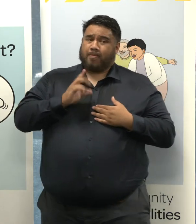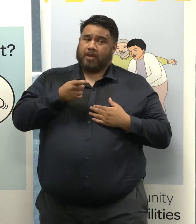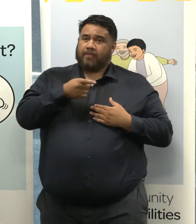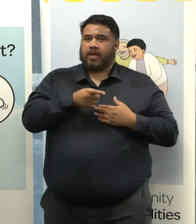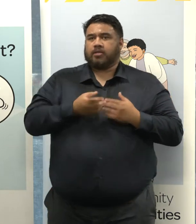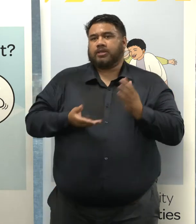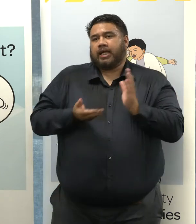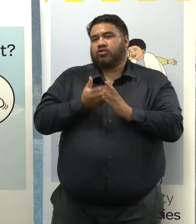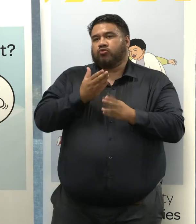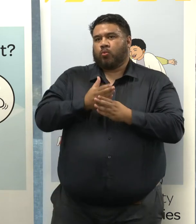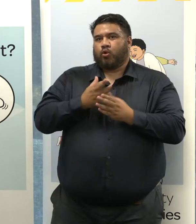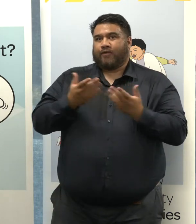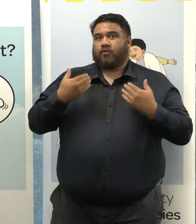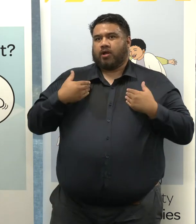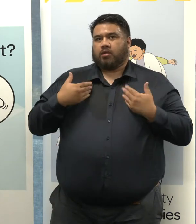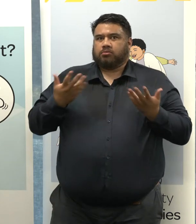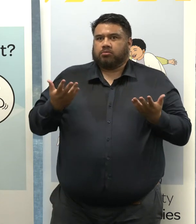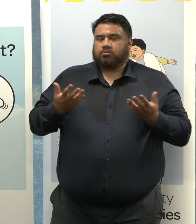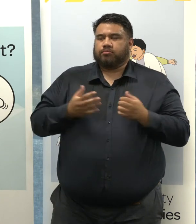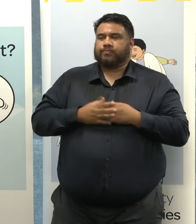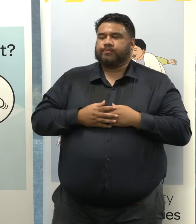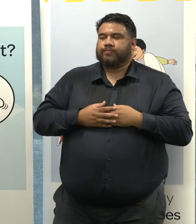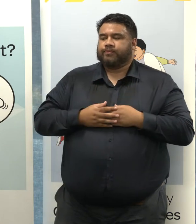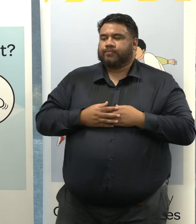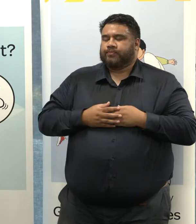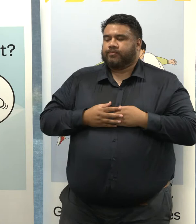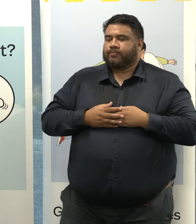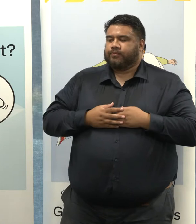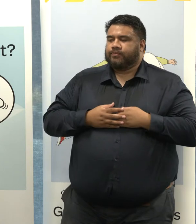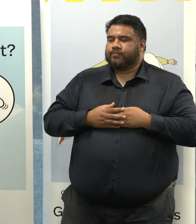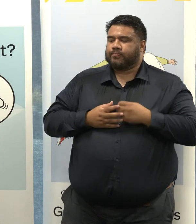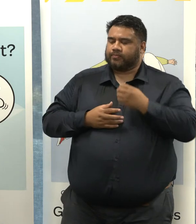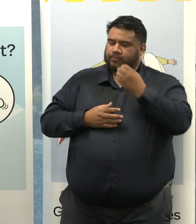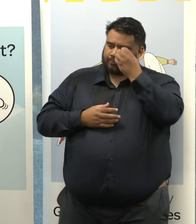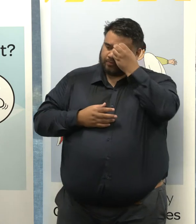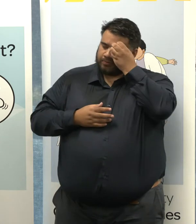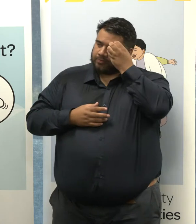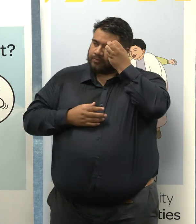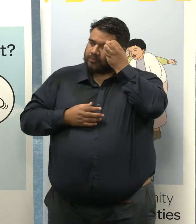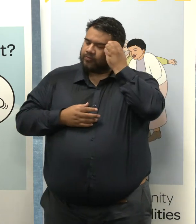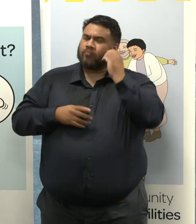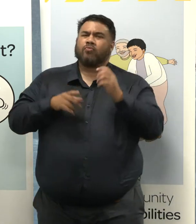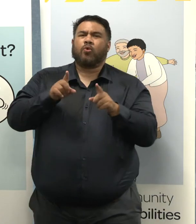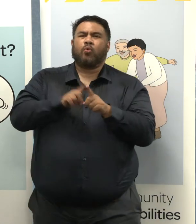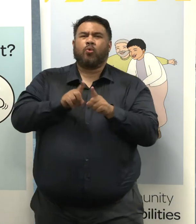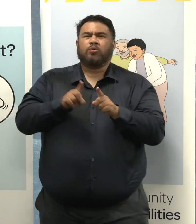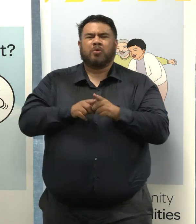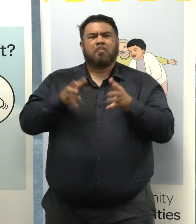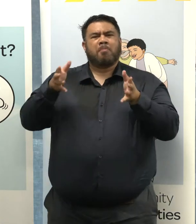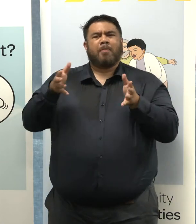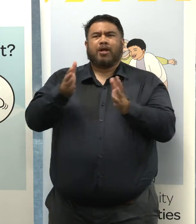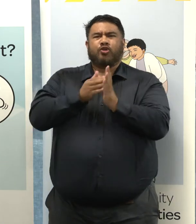support. Sometimes people seek that out through the GP and that's OK